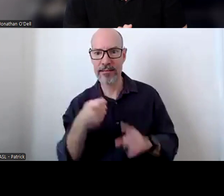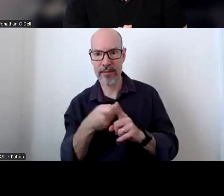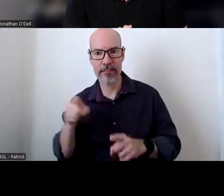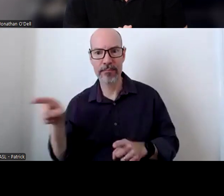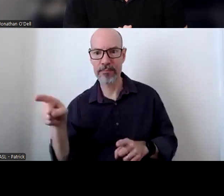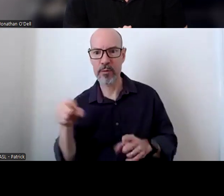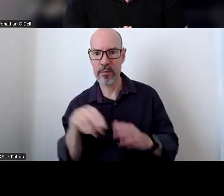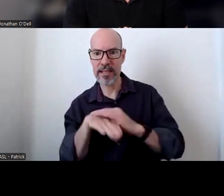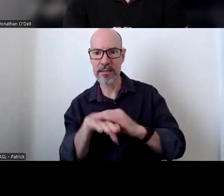Next slide, please.